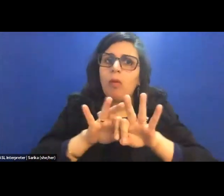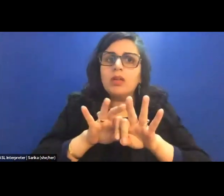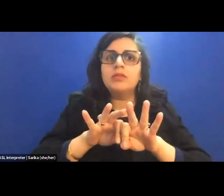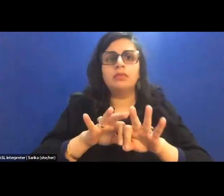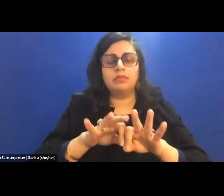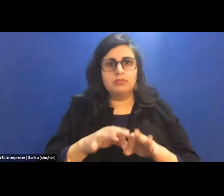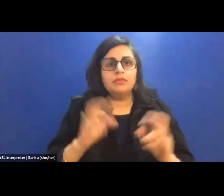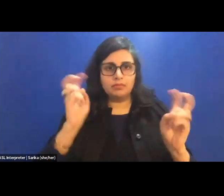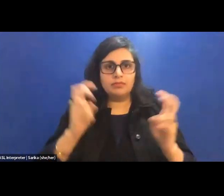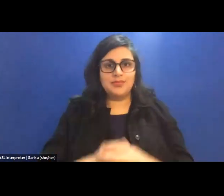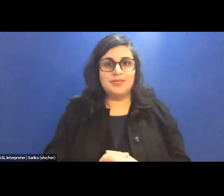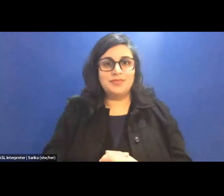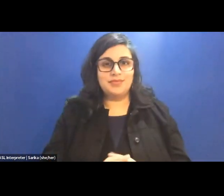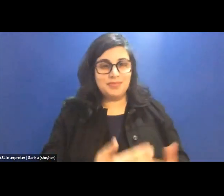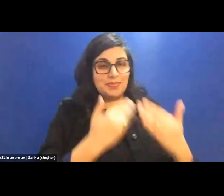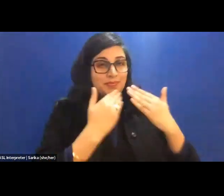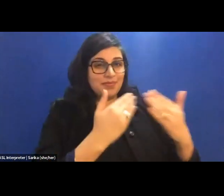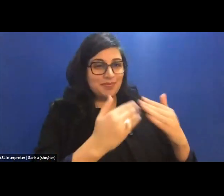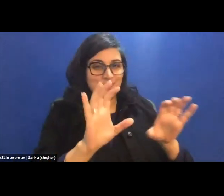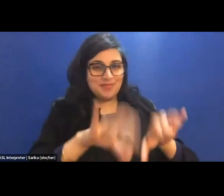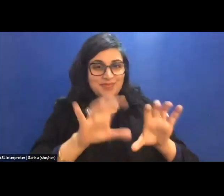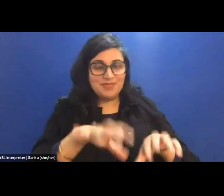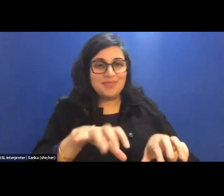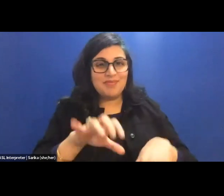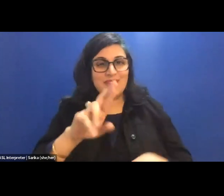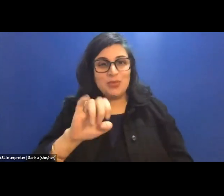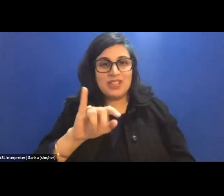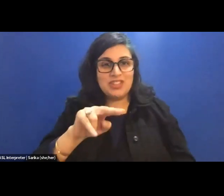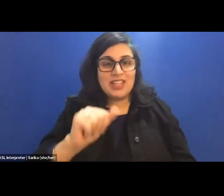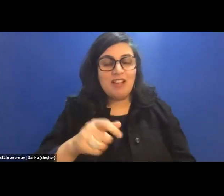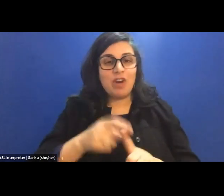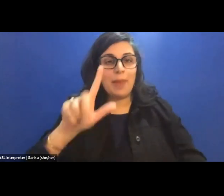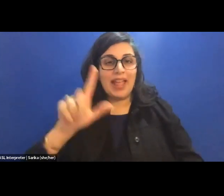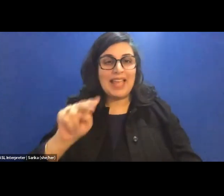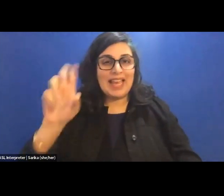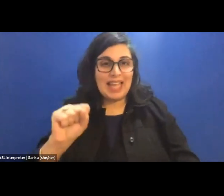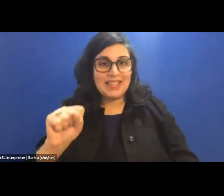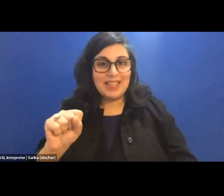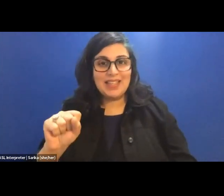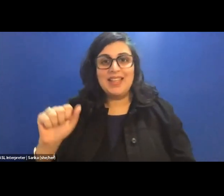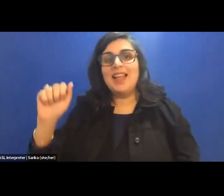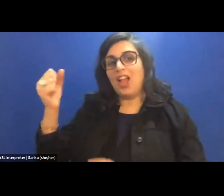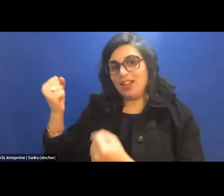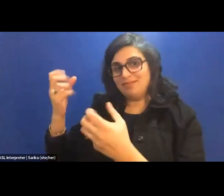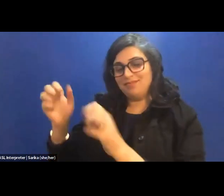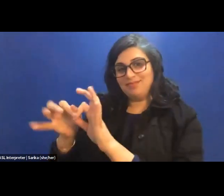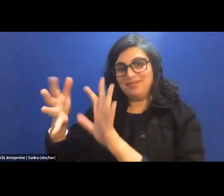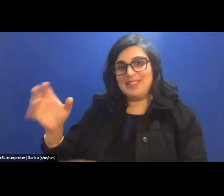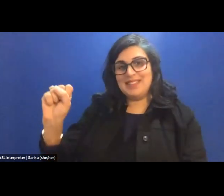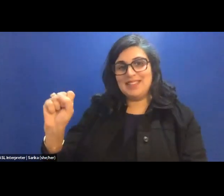family. And the intent of this video is